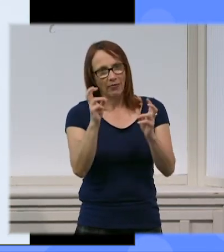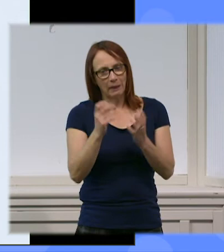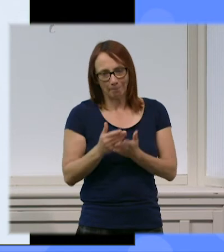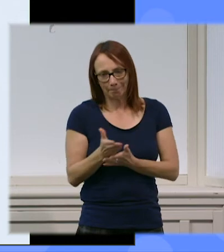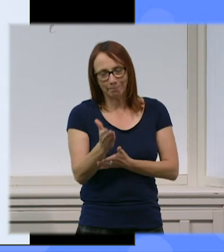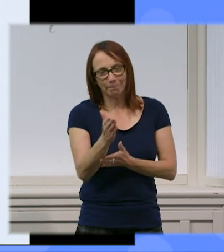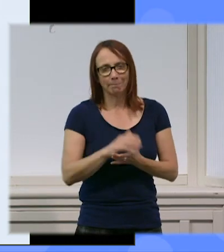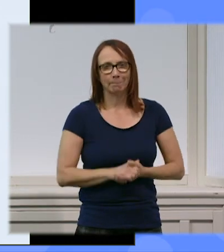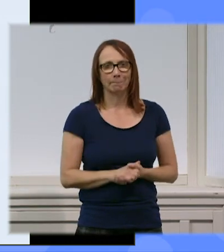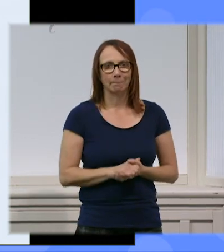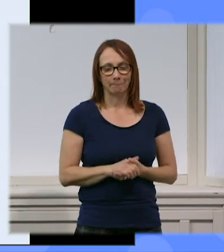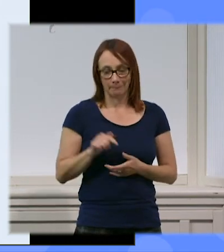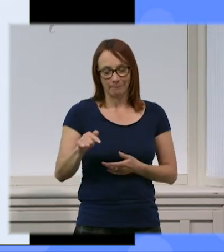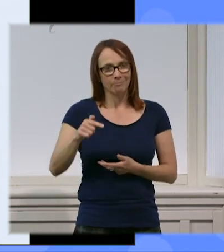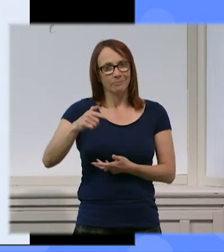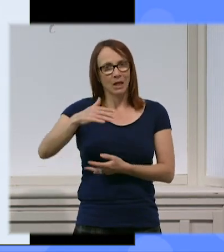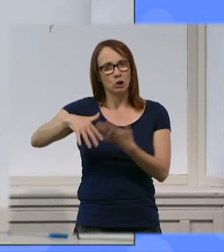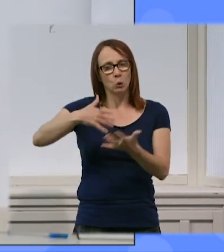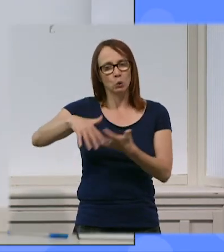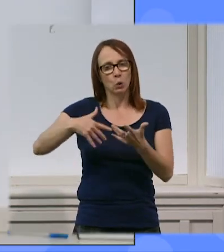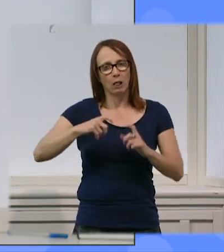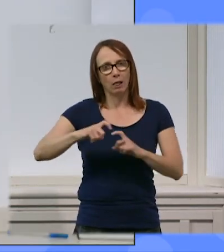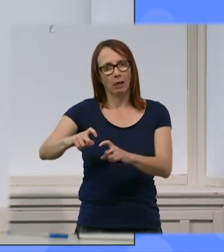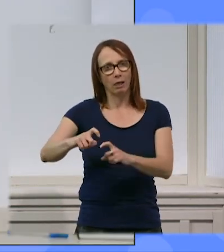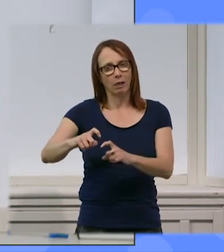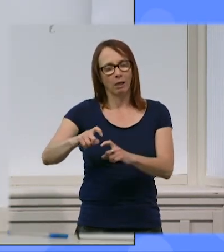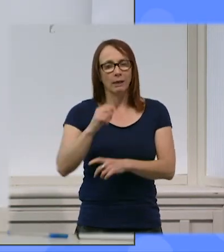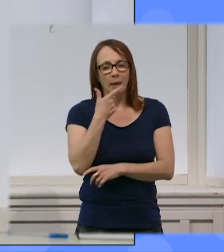pillar is social sustainability this is about people and about how we create